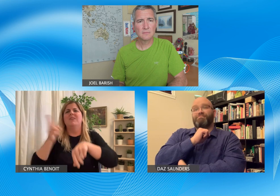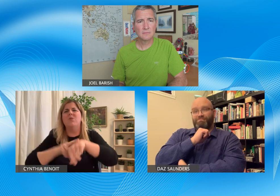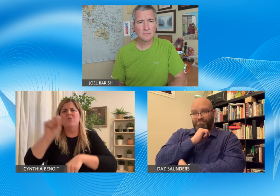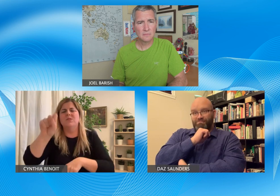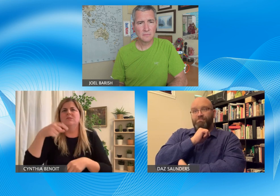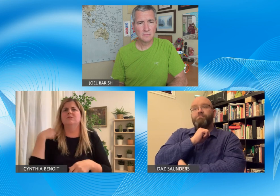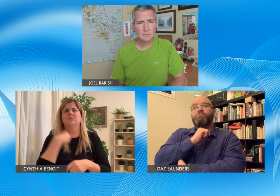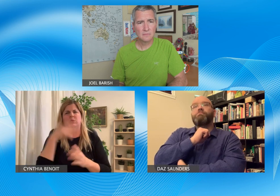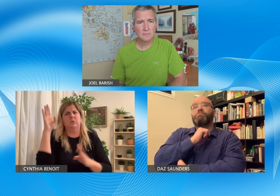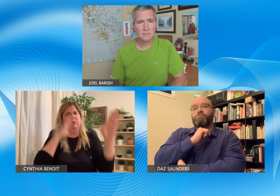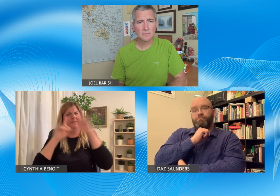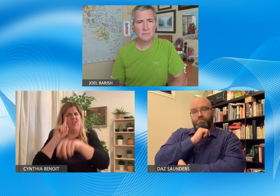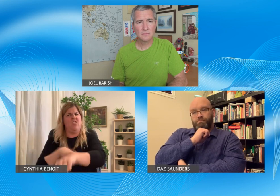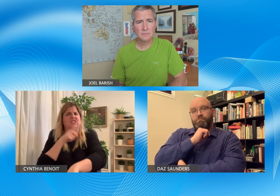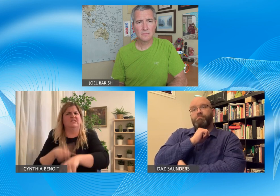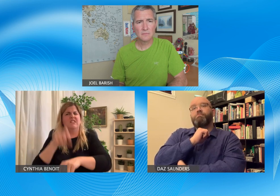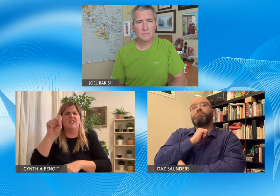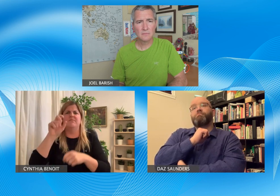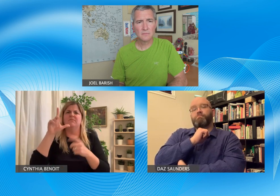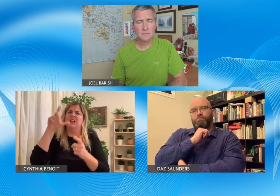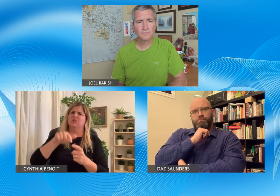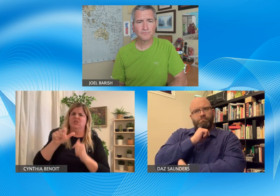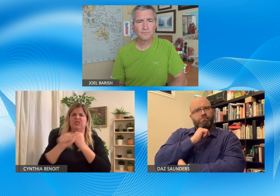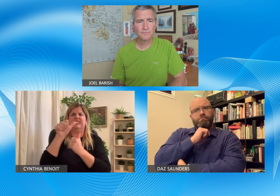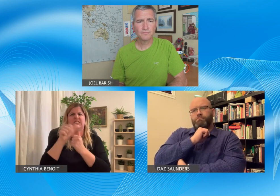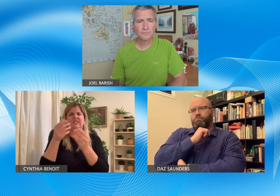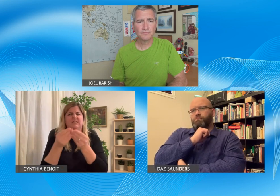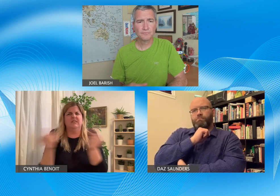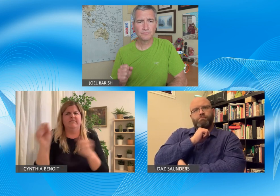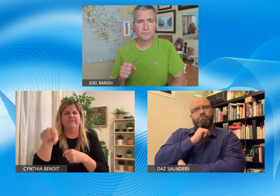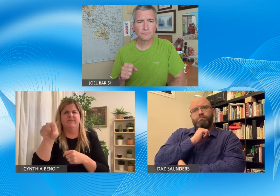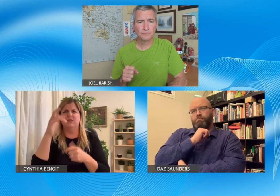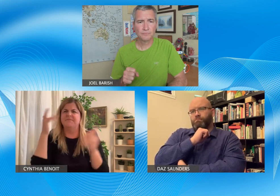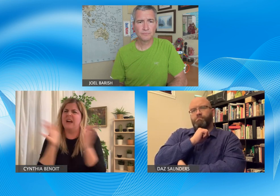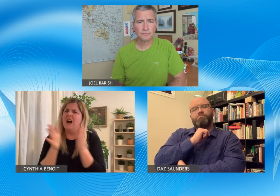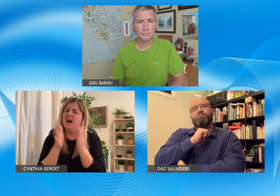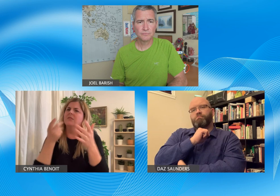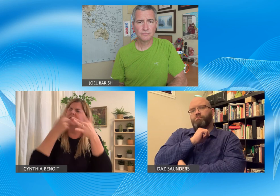Of course, we worried about the endangerment of LSQ for a time, mostly due to the size of the population.